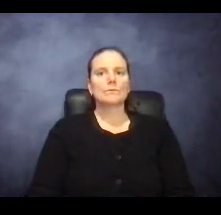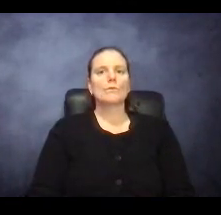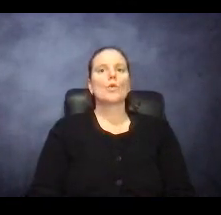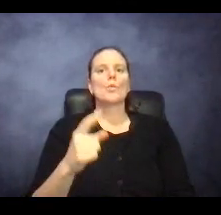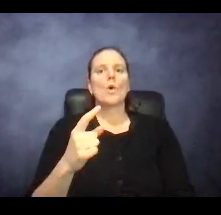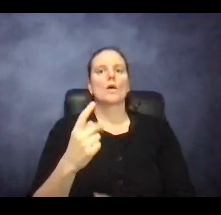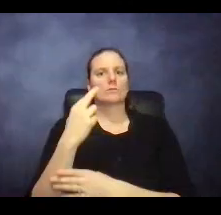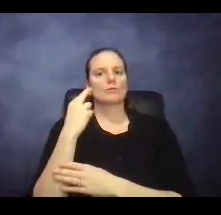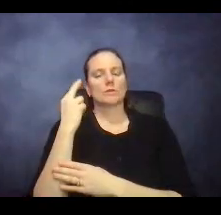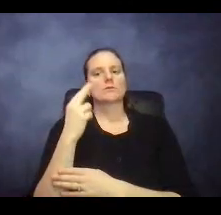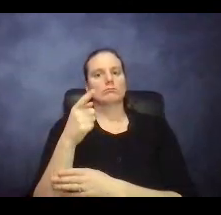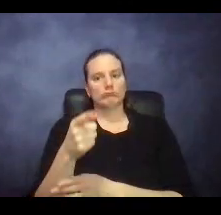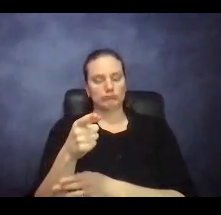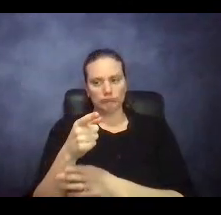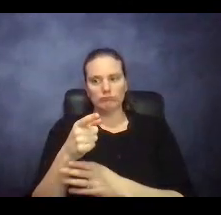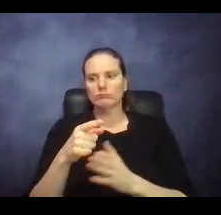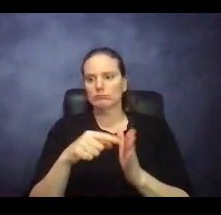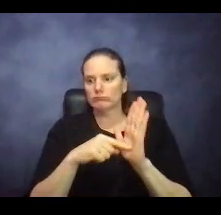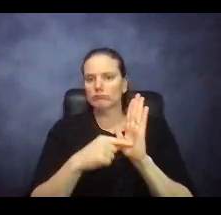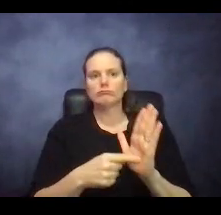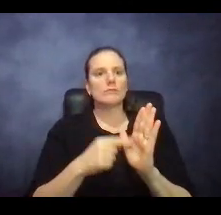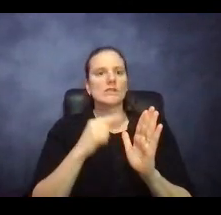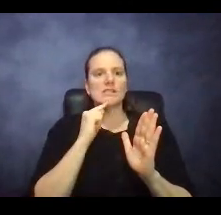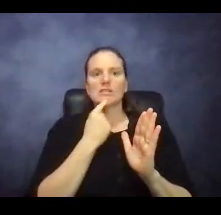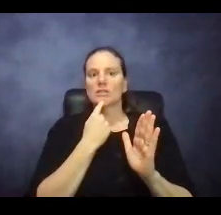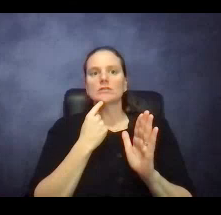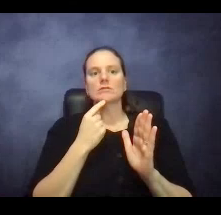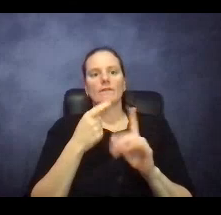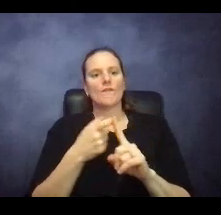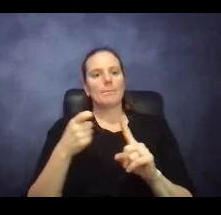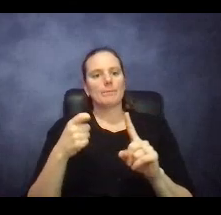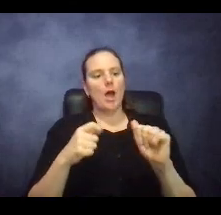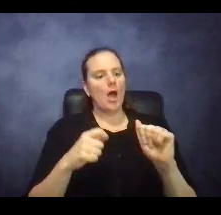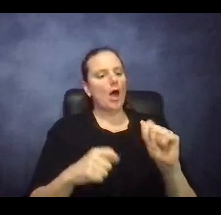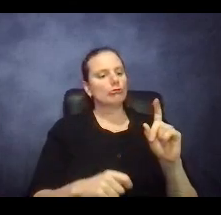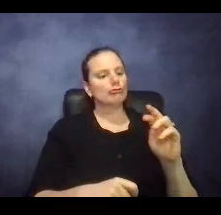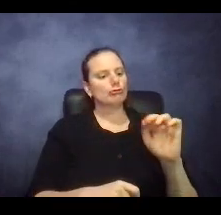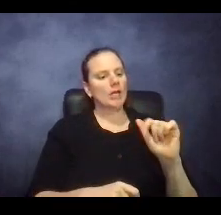that perimenopause transition is due to the adrenal relay kind of failing. In perimenopause,